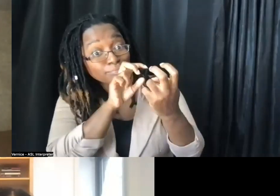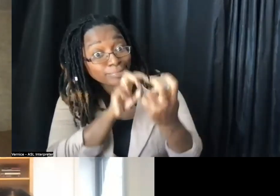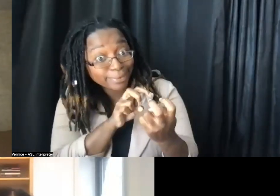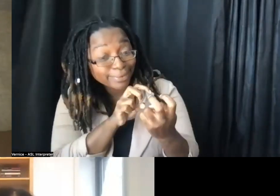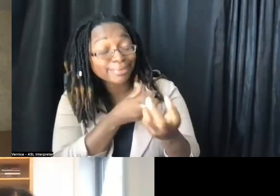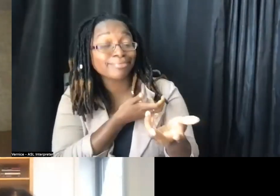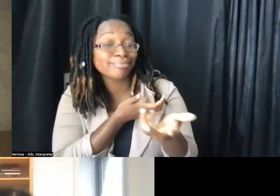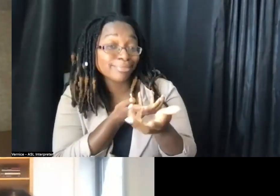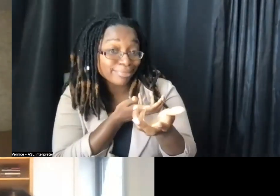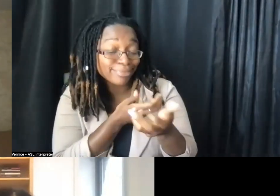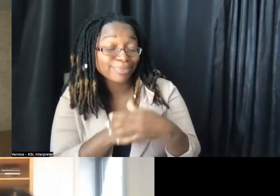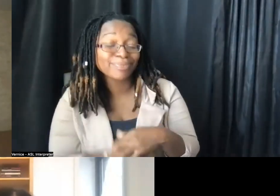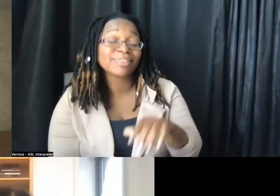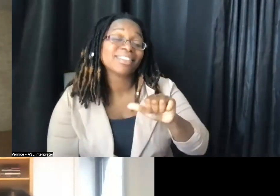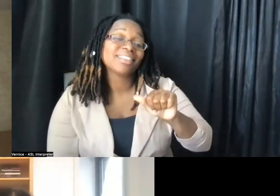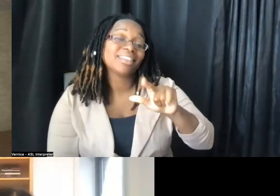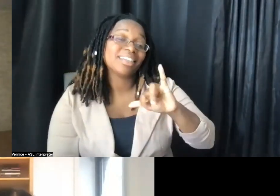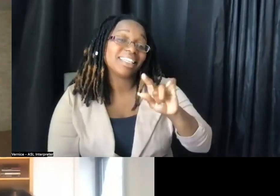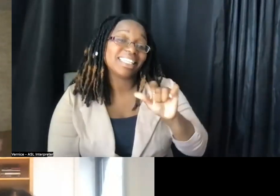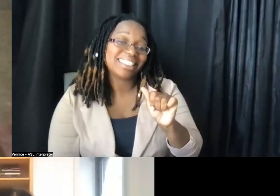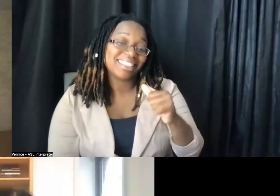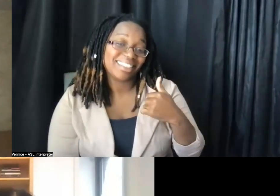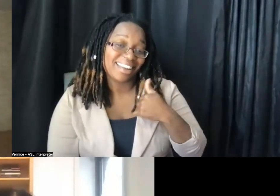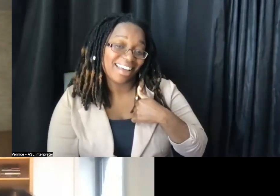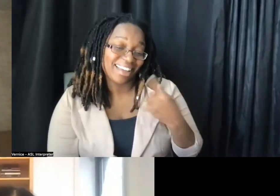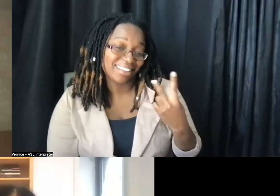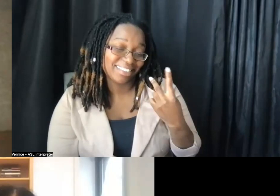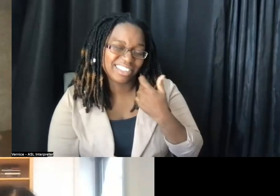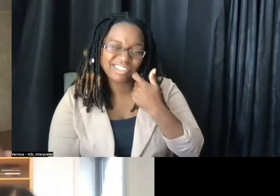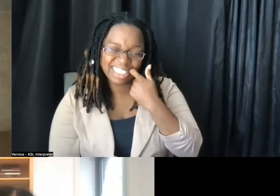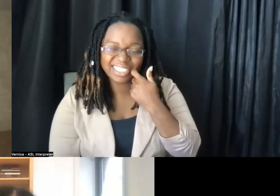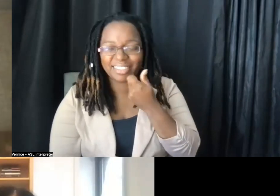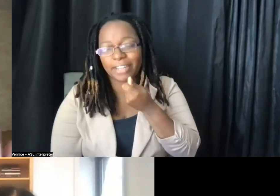to meet in real life. Right?